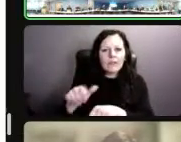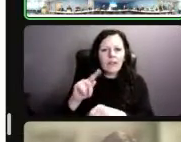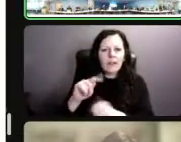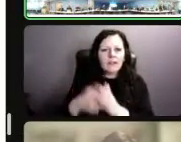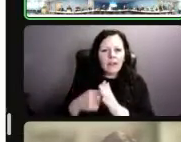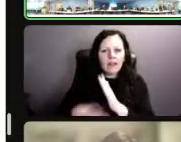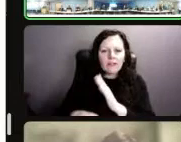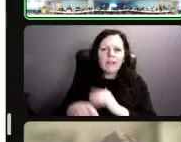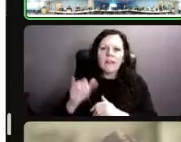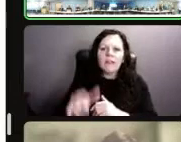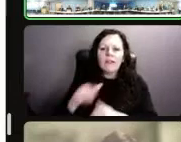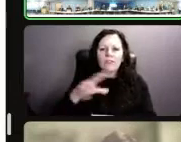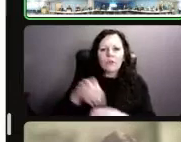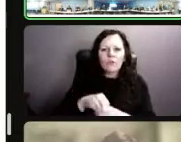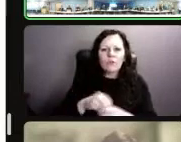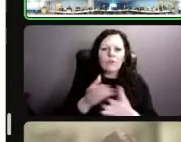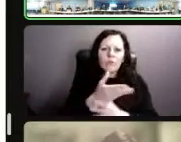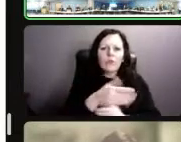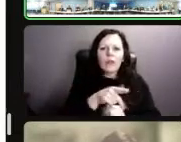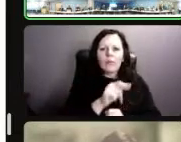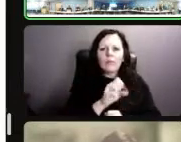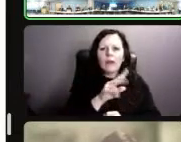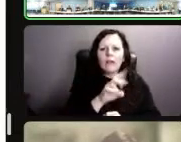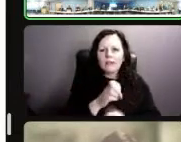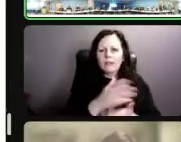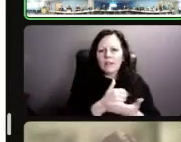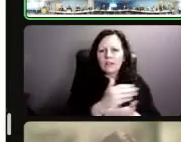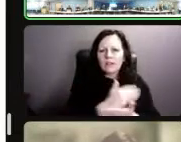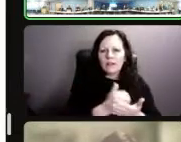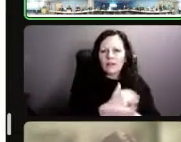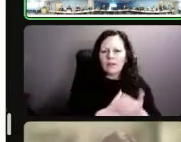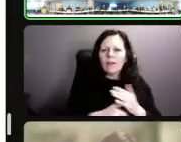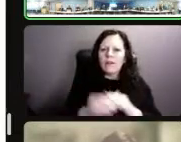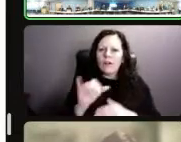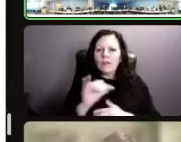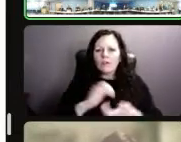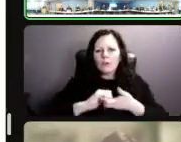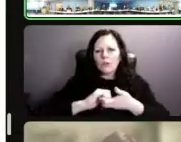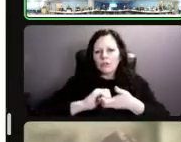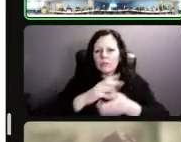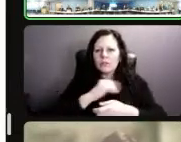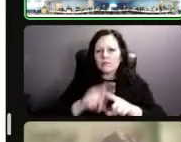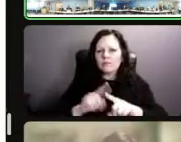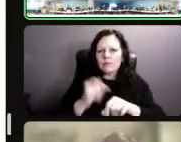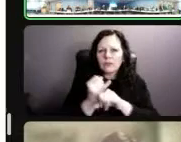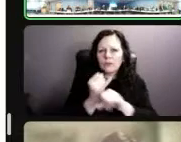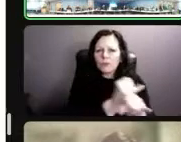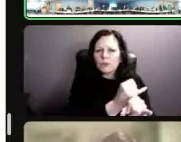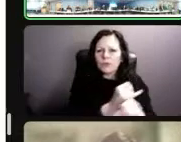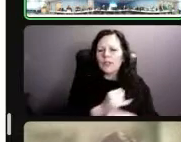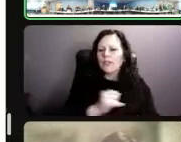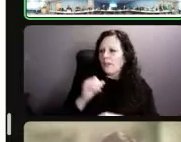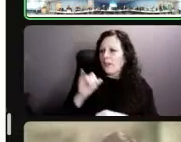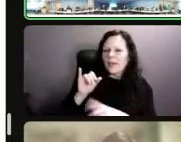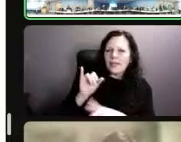EXCEPTION. ONE DIFFERENCE WITH THOSE RECOMMENDATIONS IS SELF EMPLOYMENT TAX SO IT WOULD